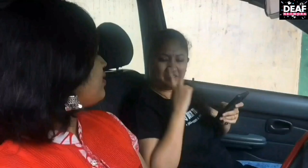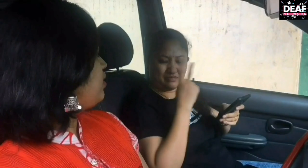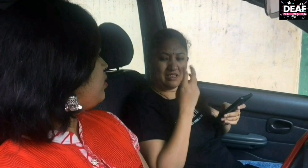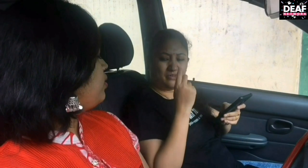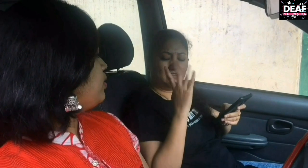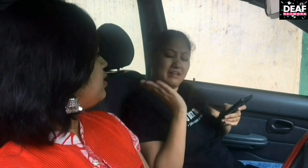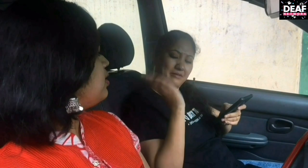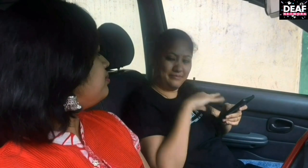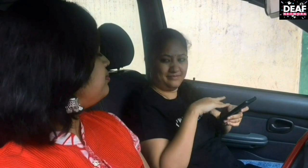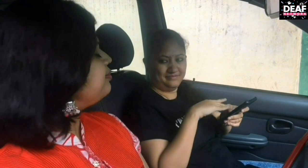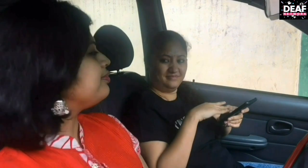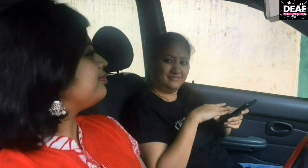Come, let's go check him out.